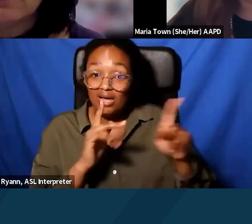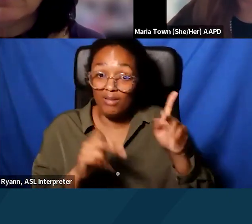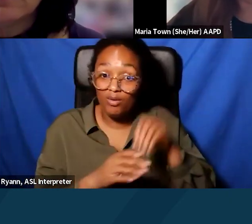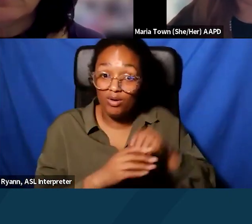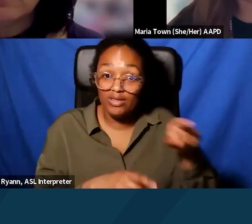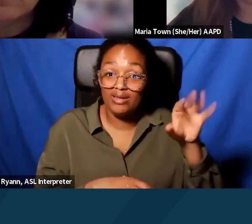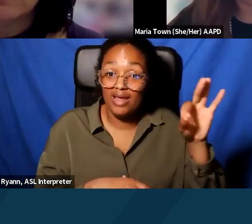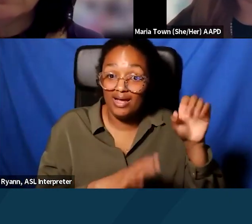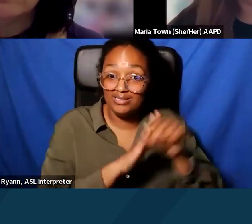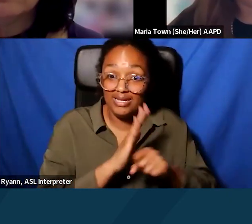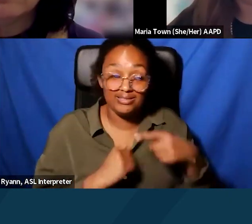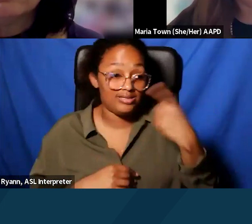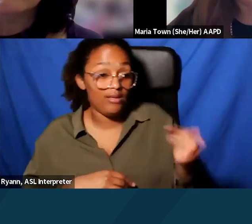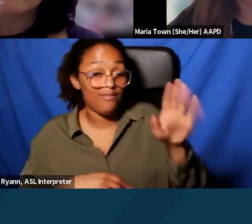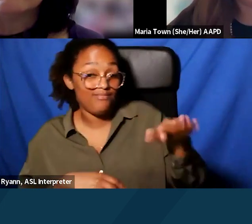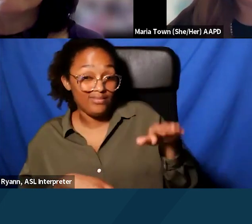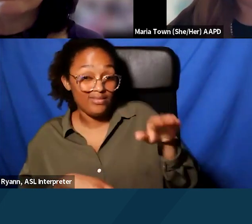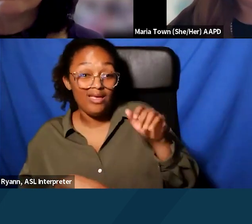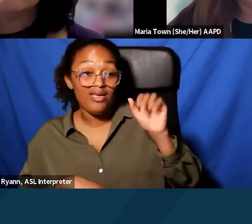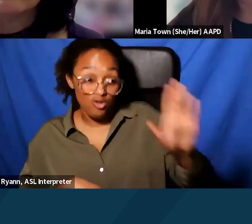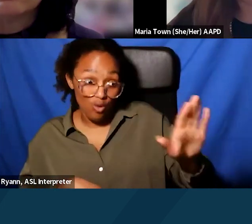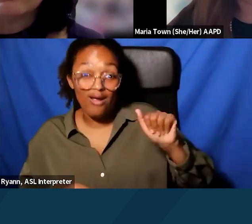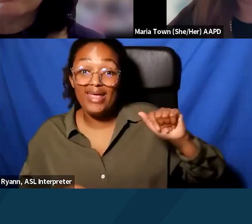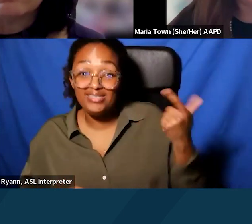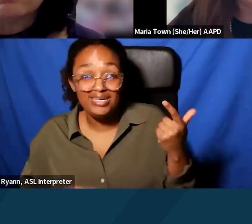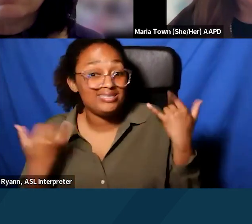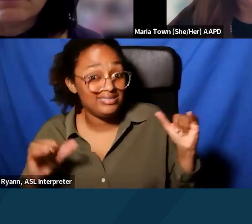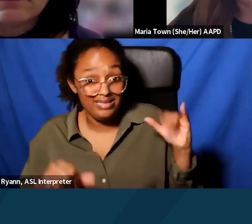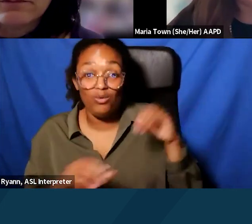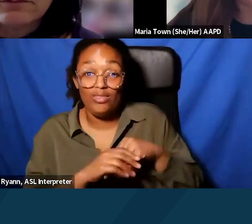your Attorney General is still on this case, is extremely helpful.